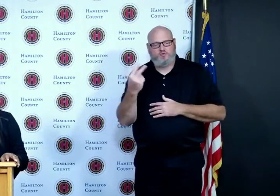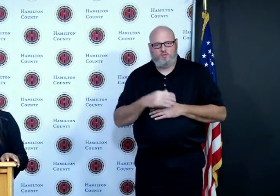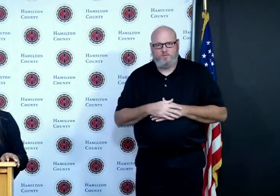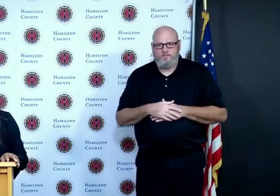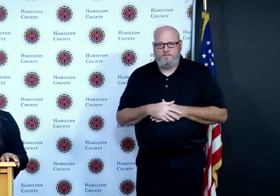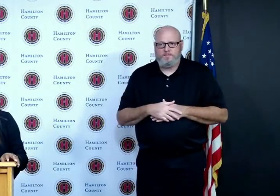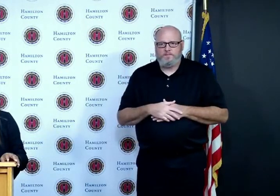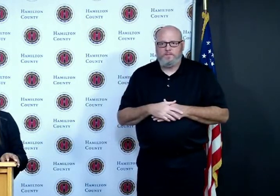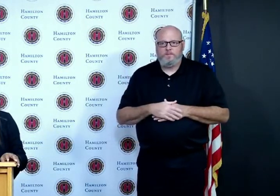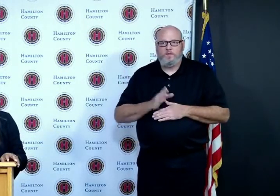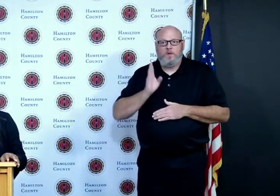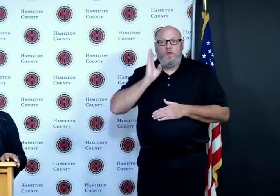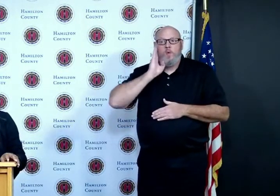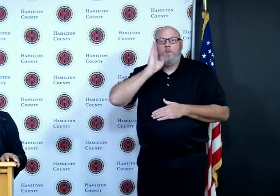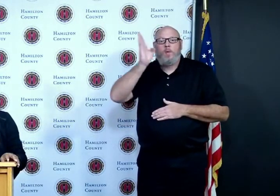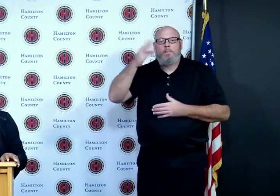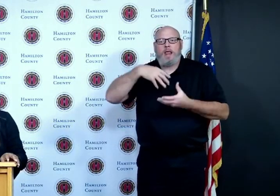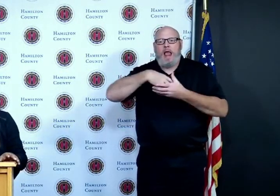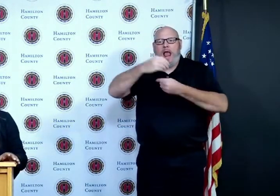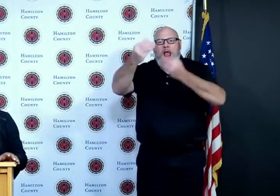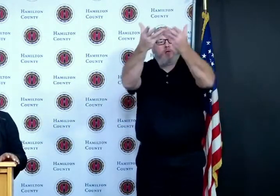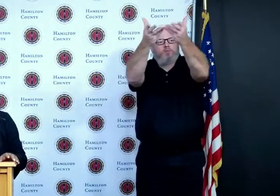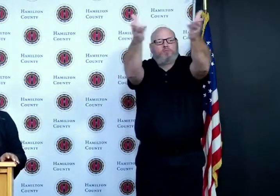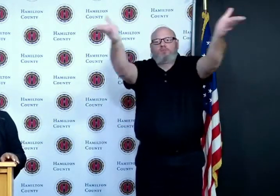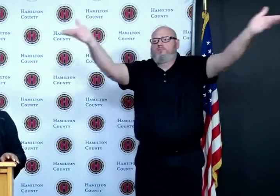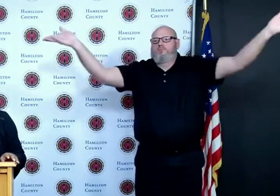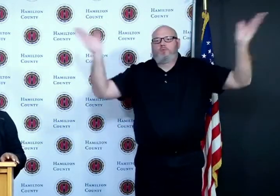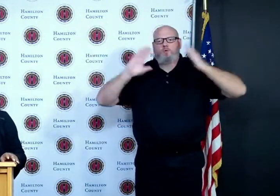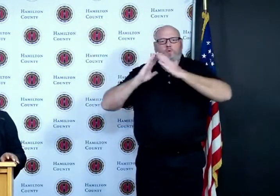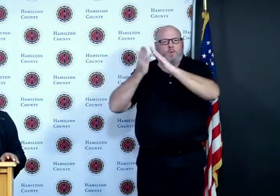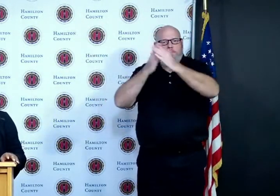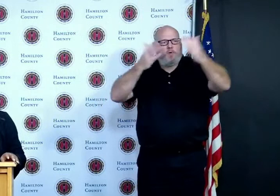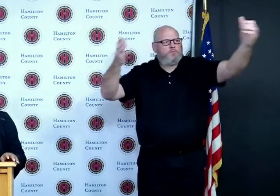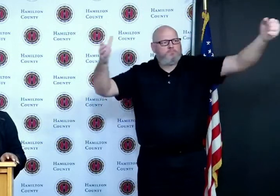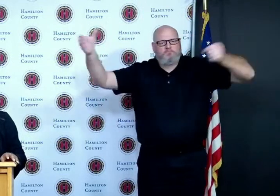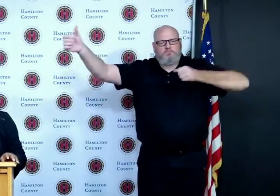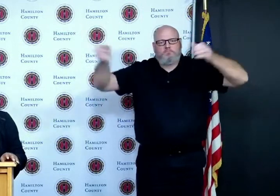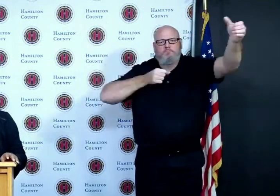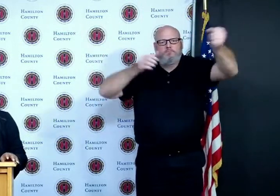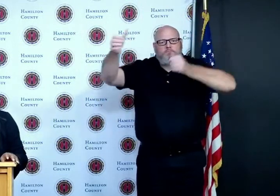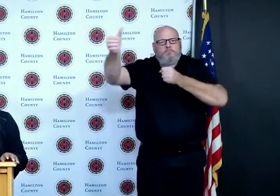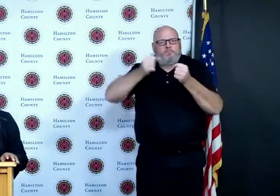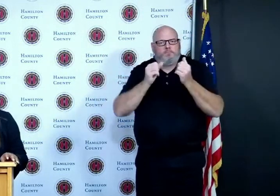County where do we go from here after once we get past Covid how do we invest in the right things